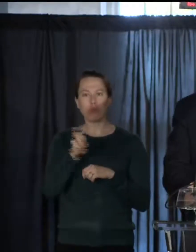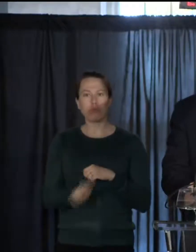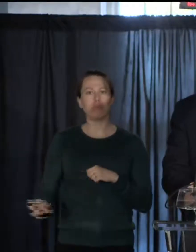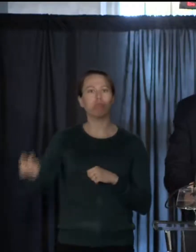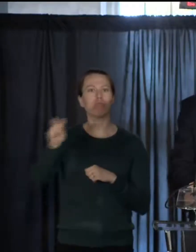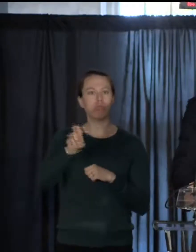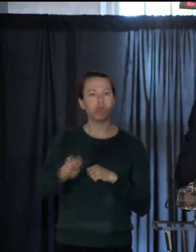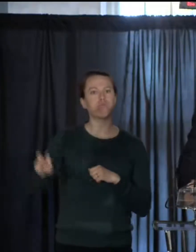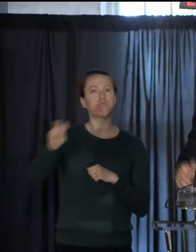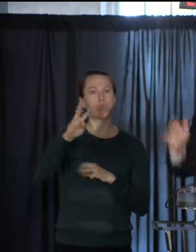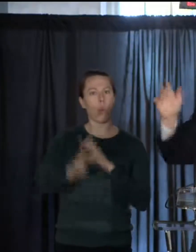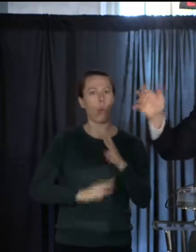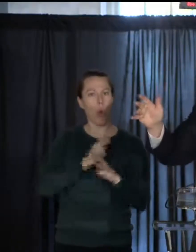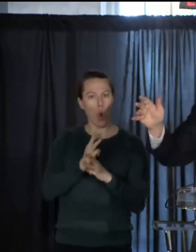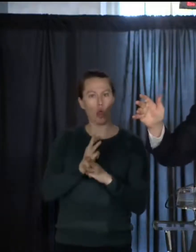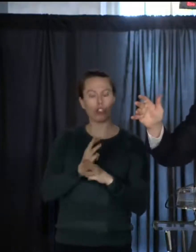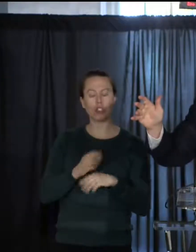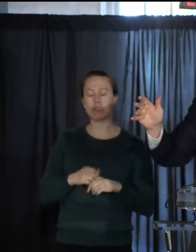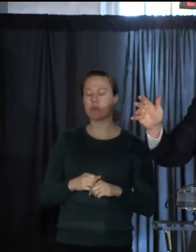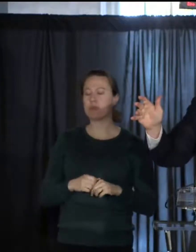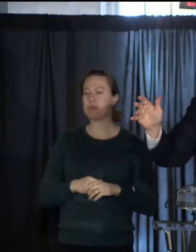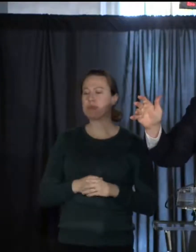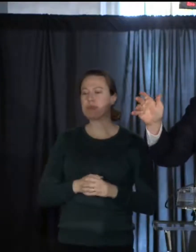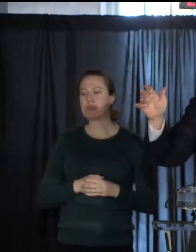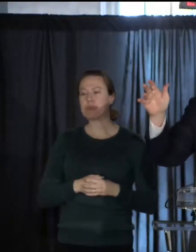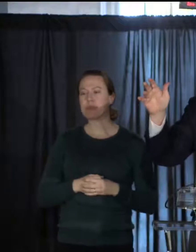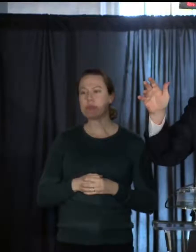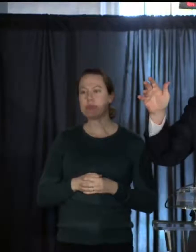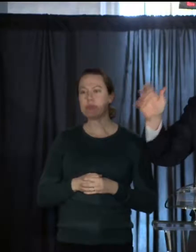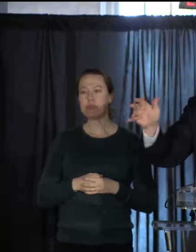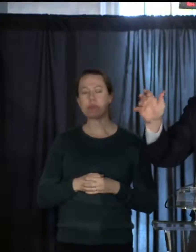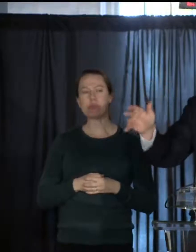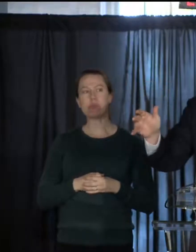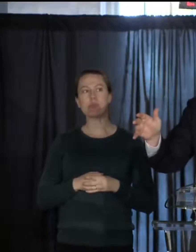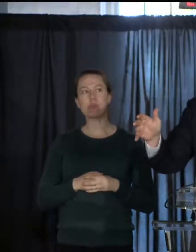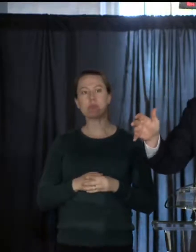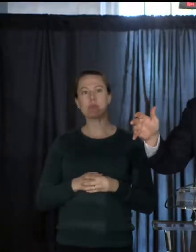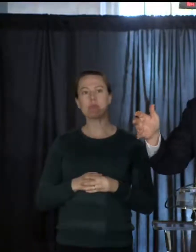ARE GOING TO PLACES WHERE, YOU KNOW, PEOPLE DO NOT HAVE FULL